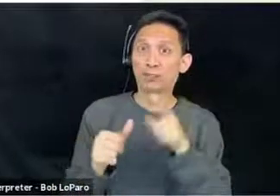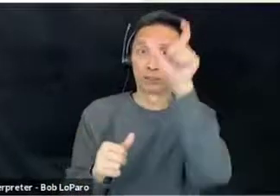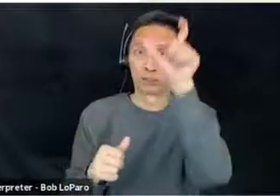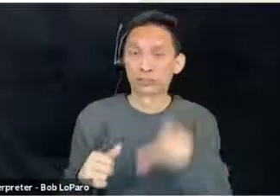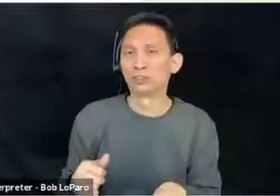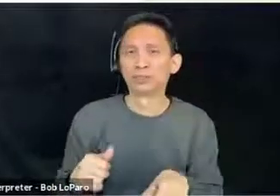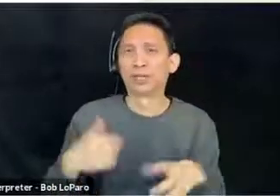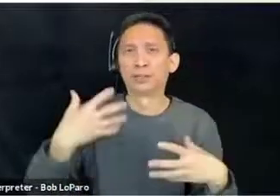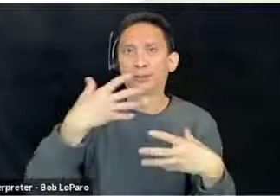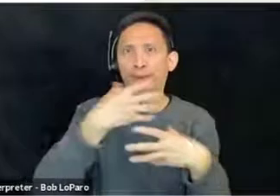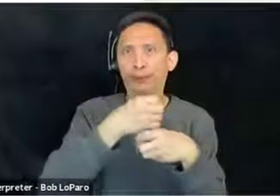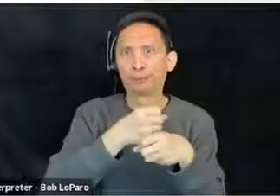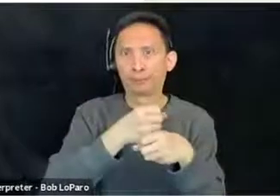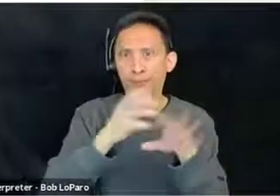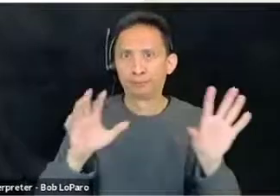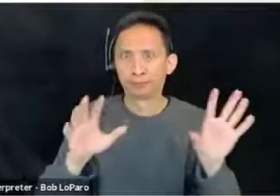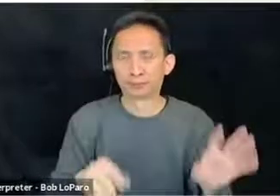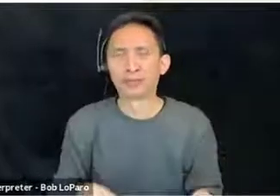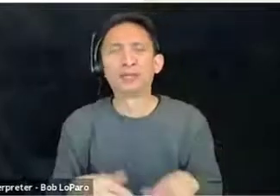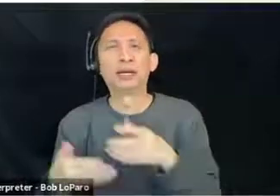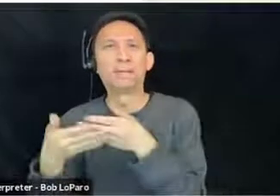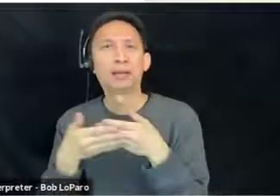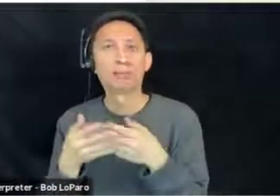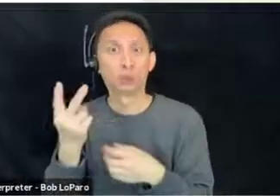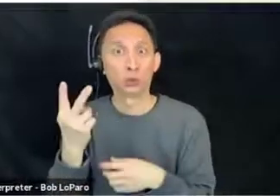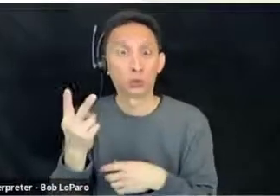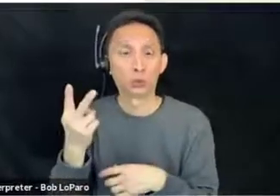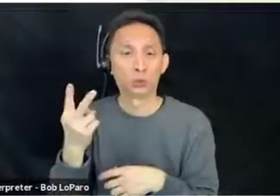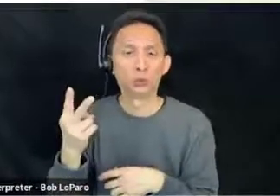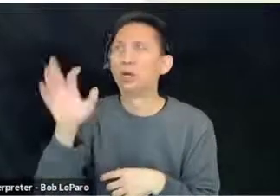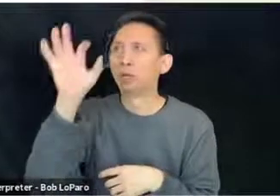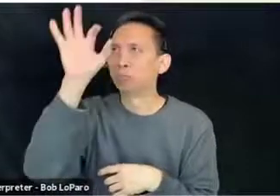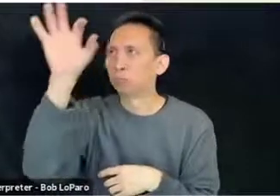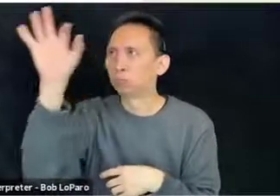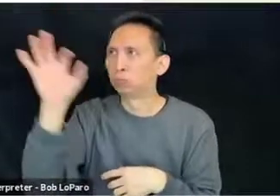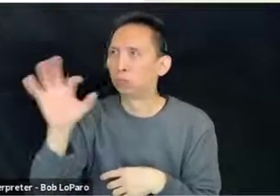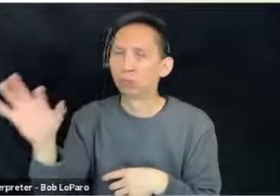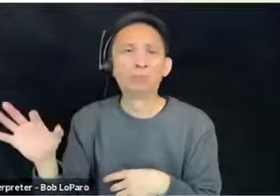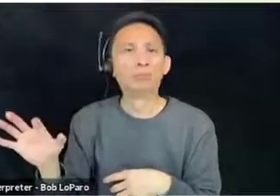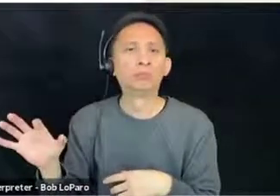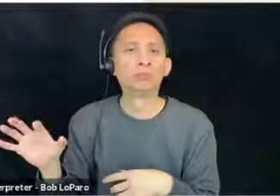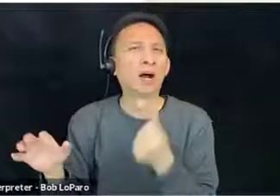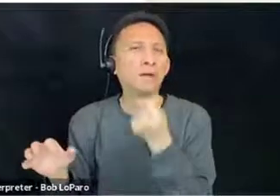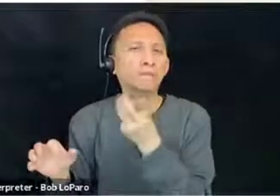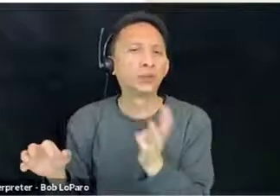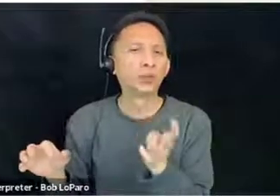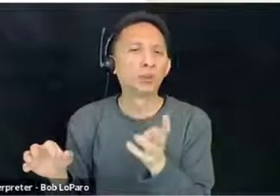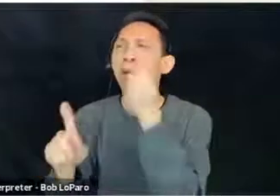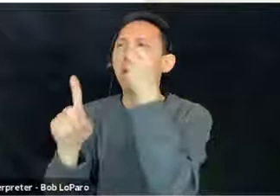And then there's baby two, which you can see is a much shorter process, there's less little text boxes showing that process,